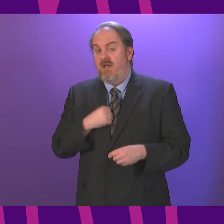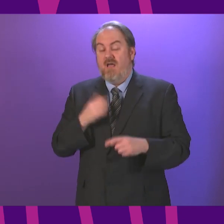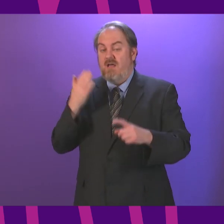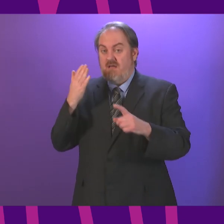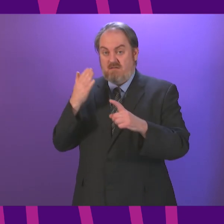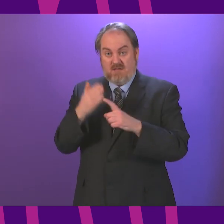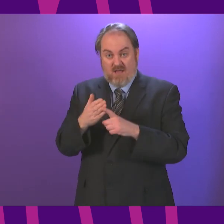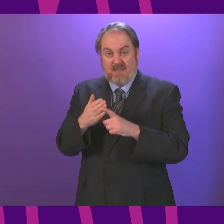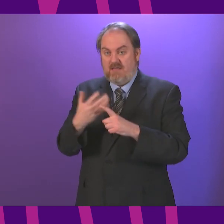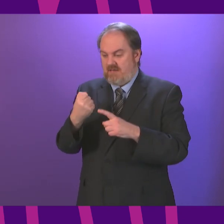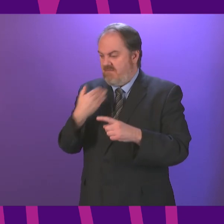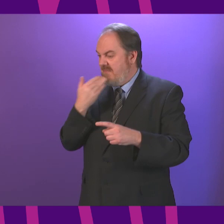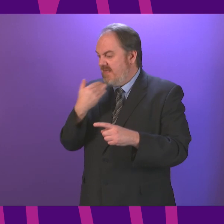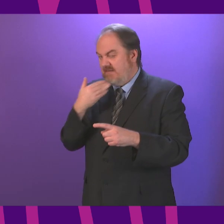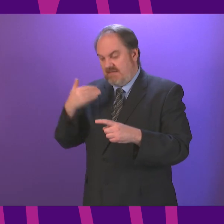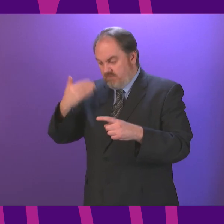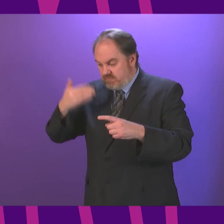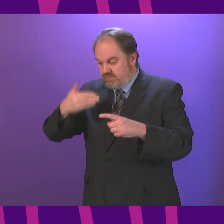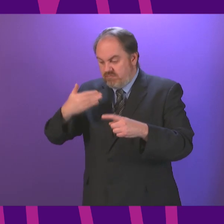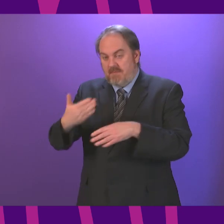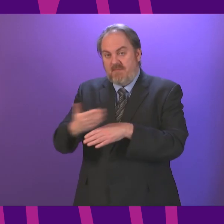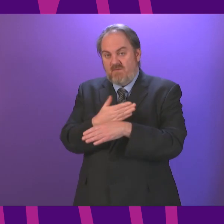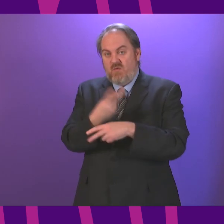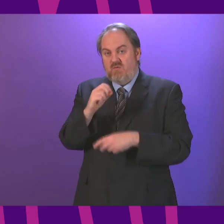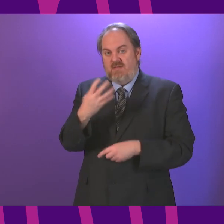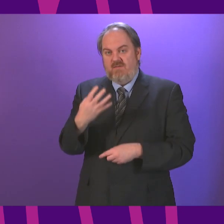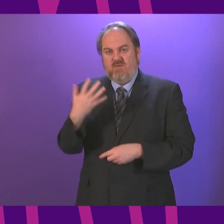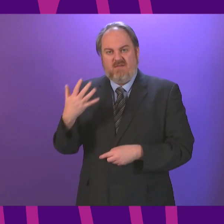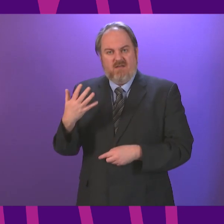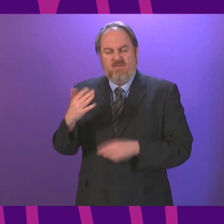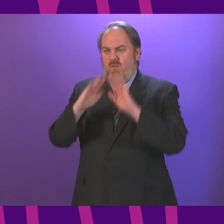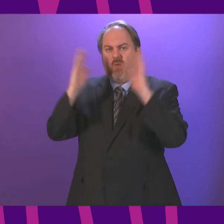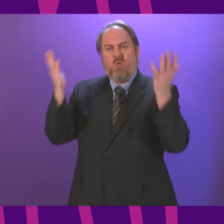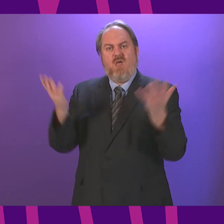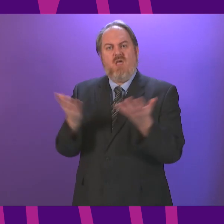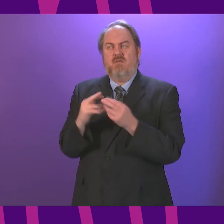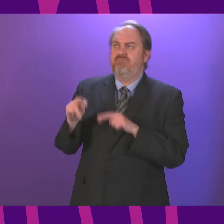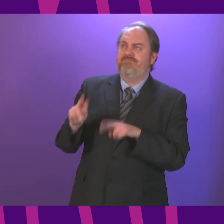the way. We are already a world leader in that; other countries recognise us in that position.